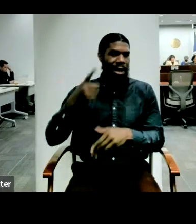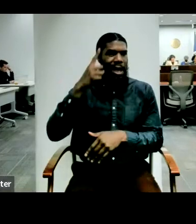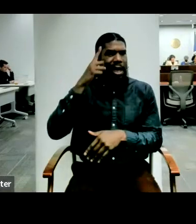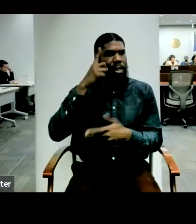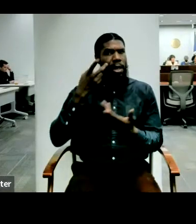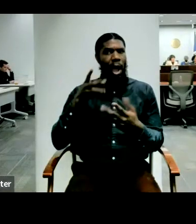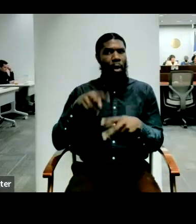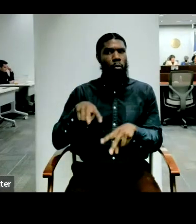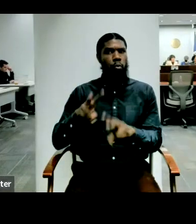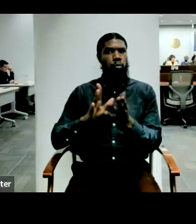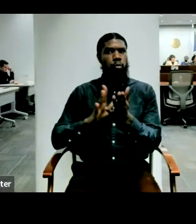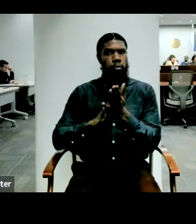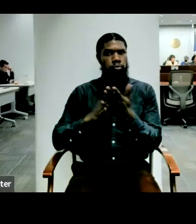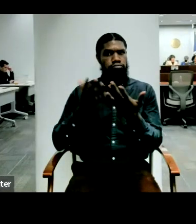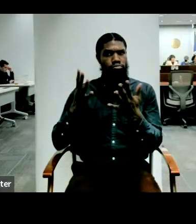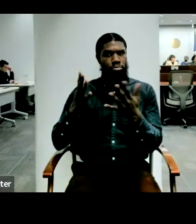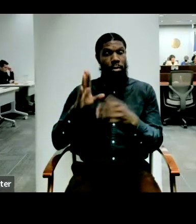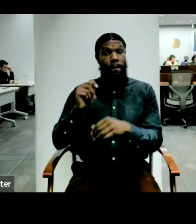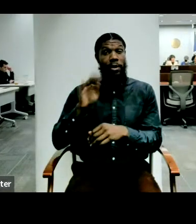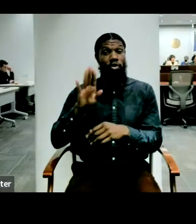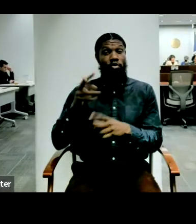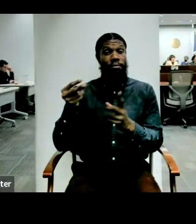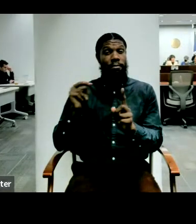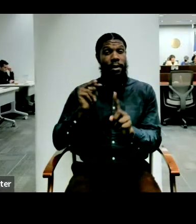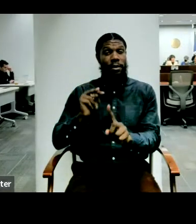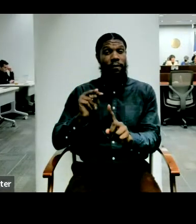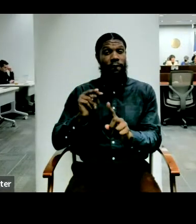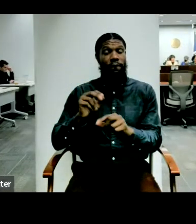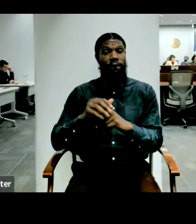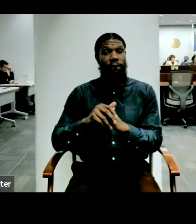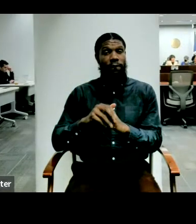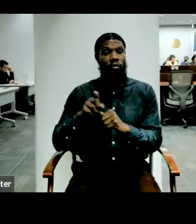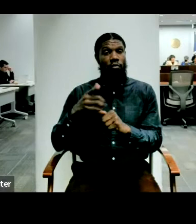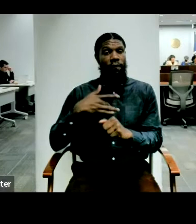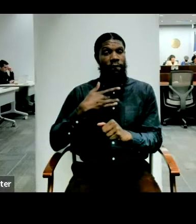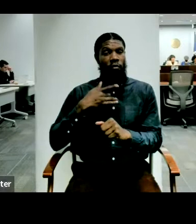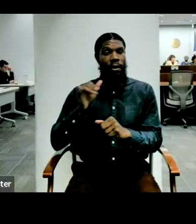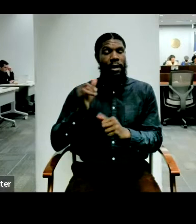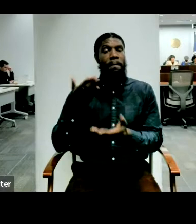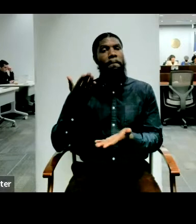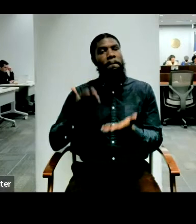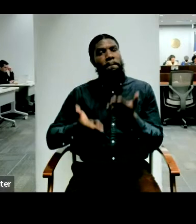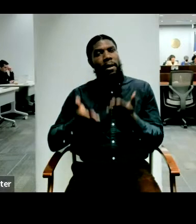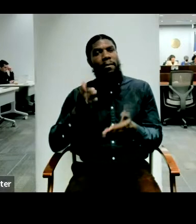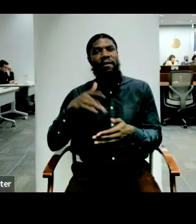But how, from your perspective, do you feel like you're perhaps caught a little bit in a pincher